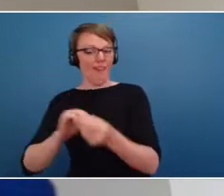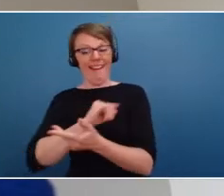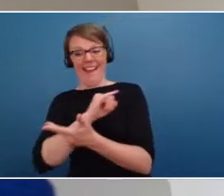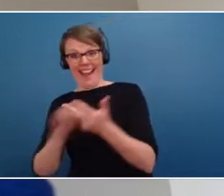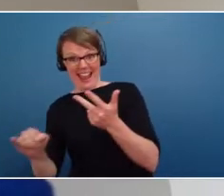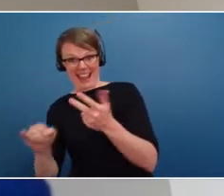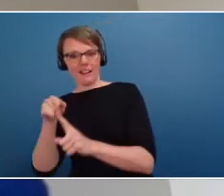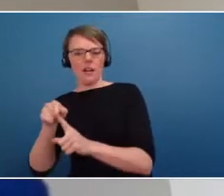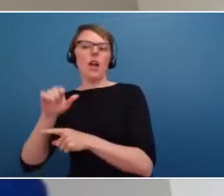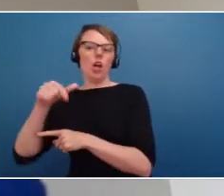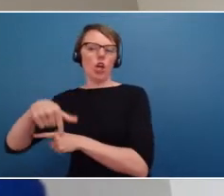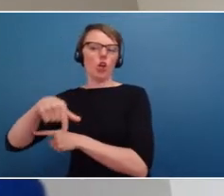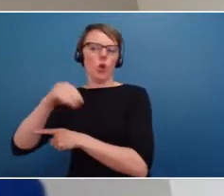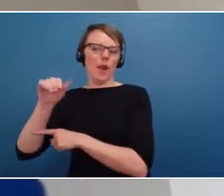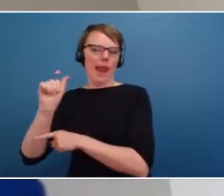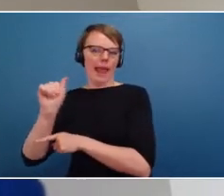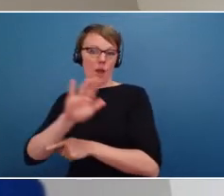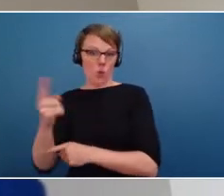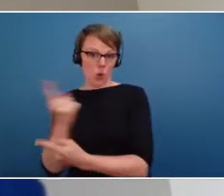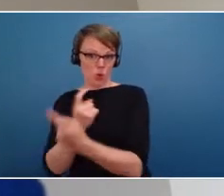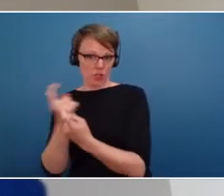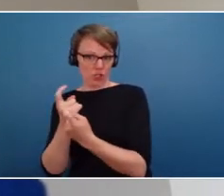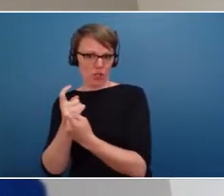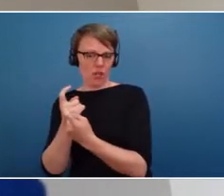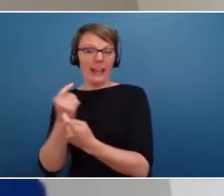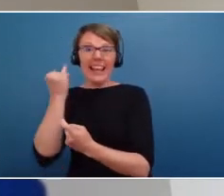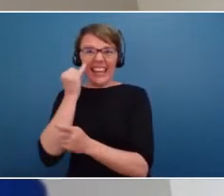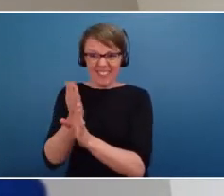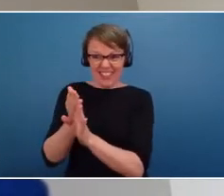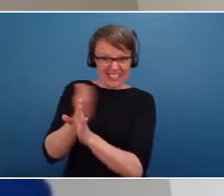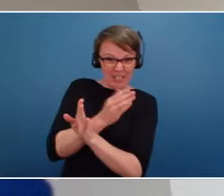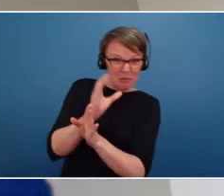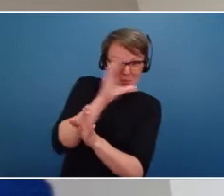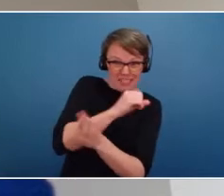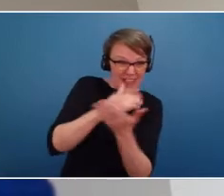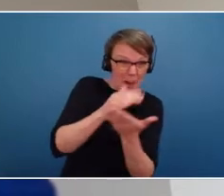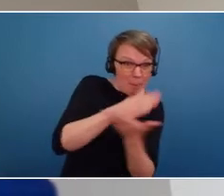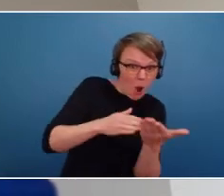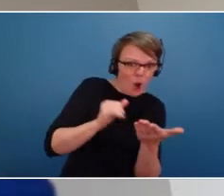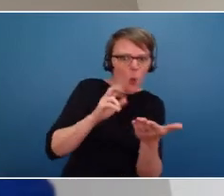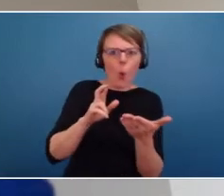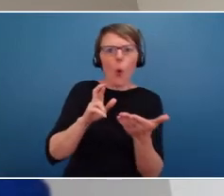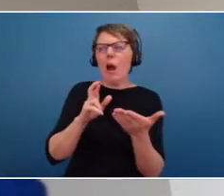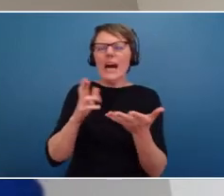So, don’t worry, if you do miss part of today’s session or want to view it later,